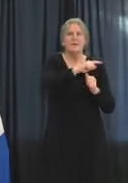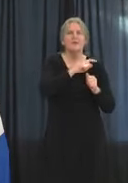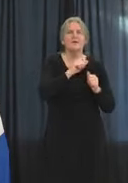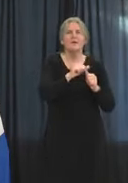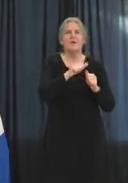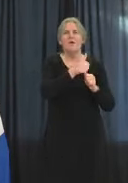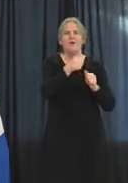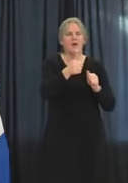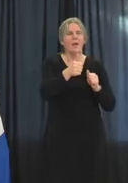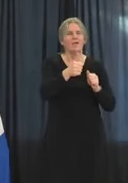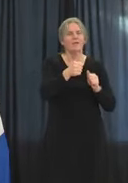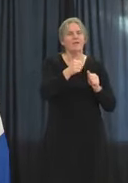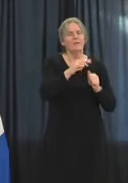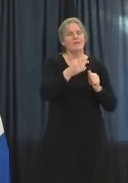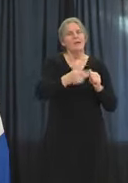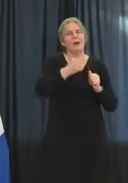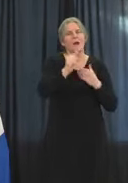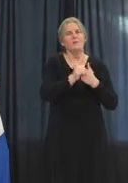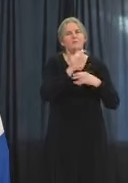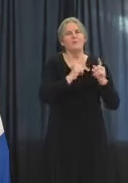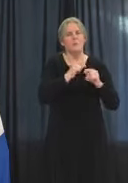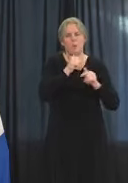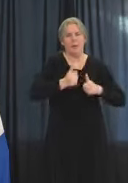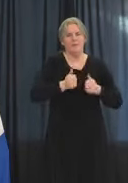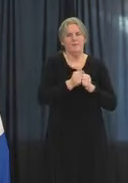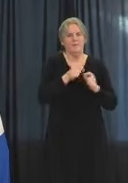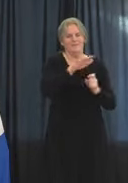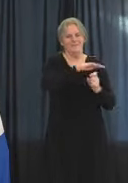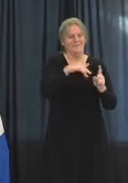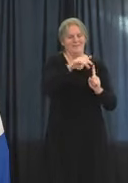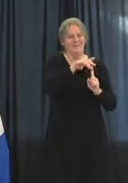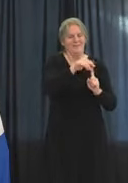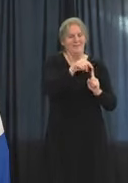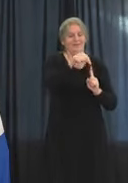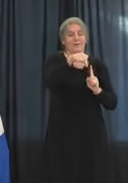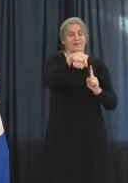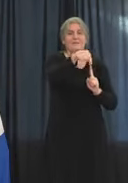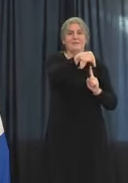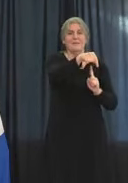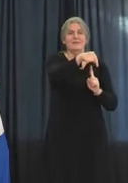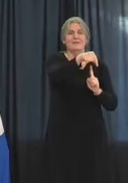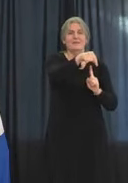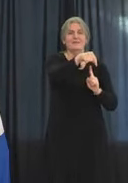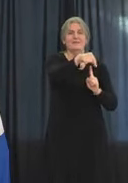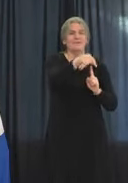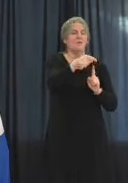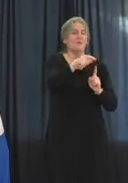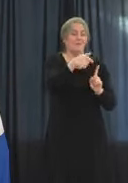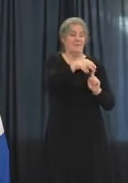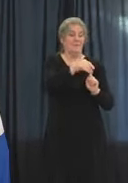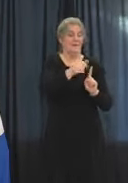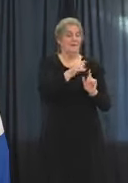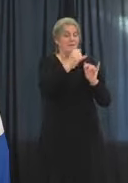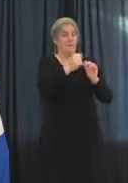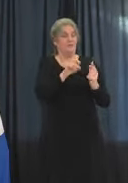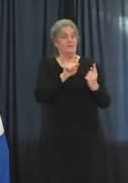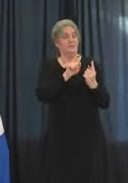contacts. Those are in general the higher risk contacts. Then looking for-- so individual